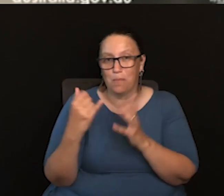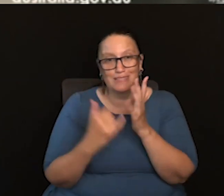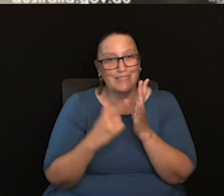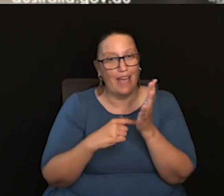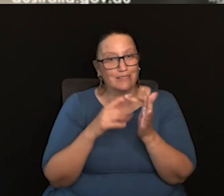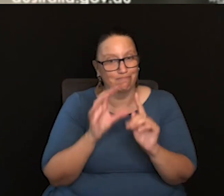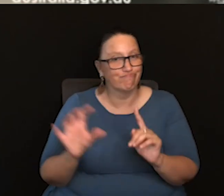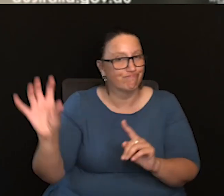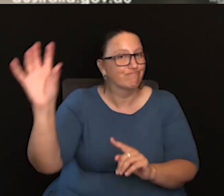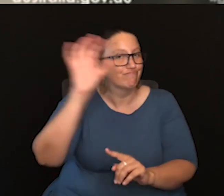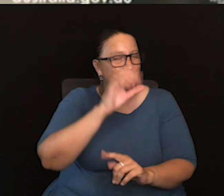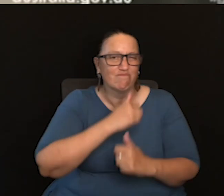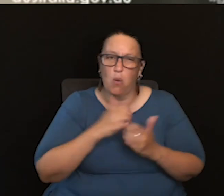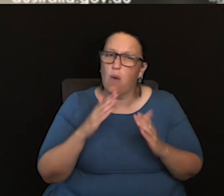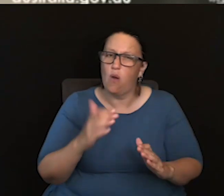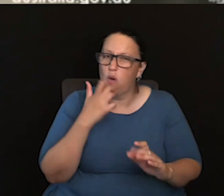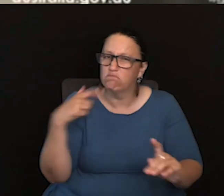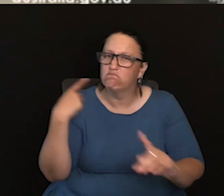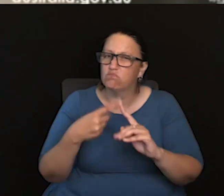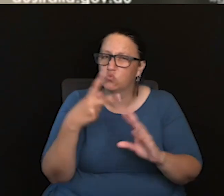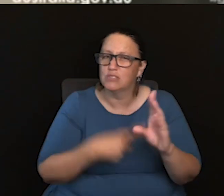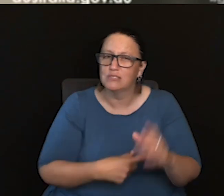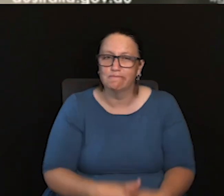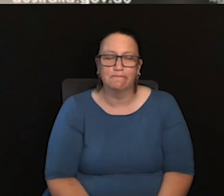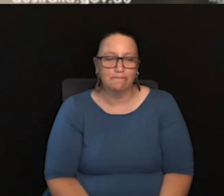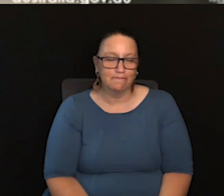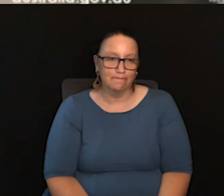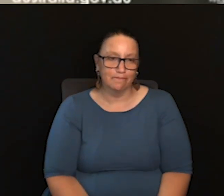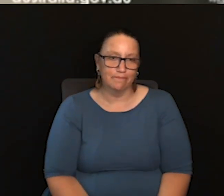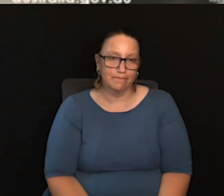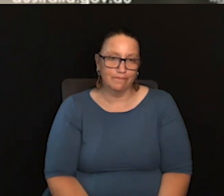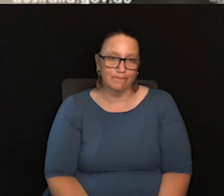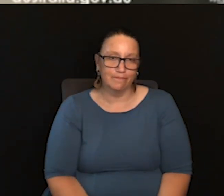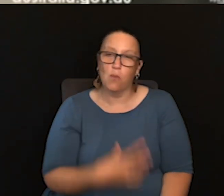and then provide that. But the two key takeaways,